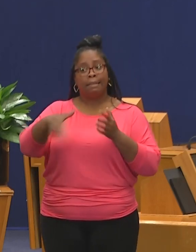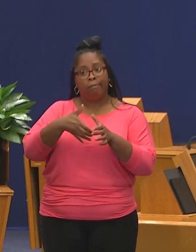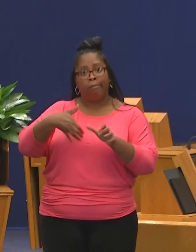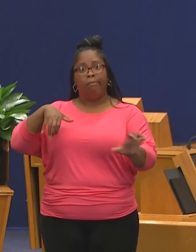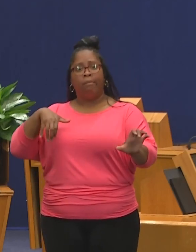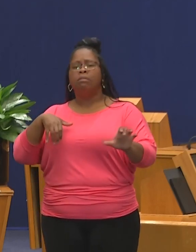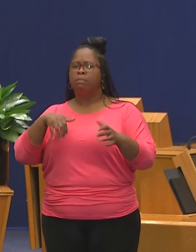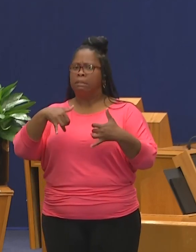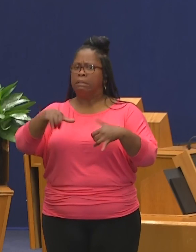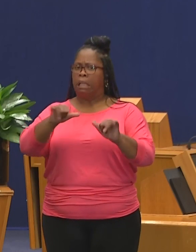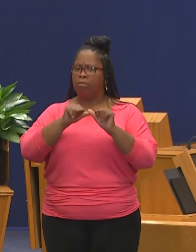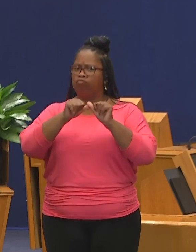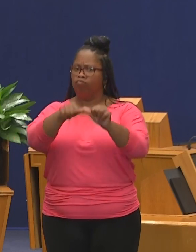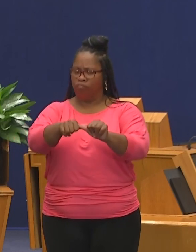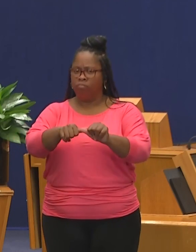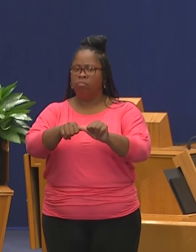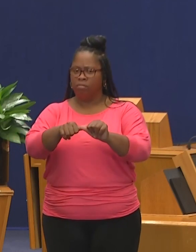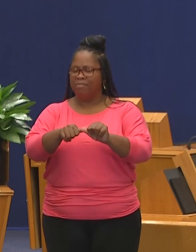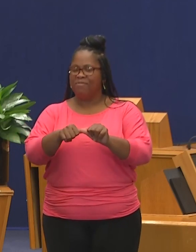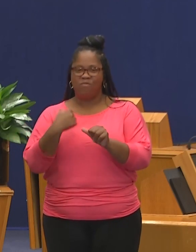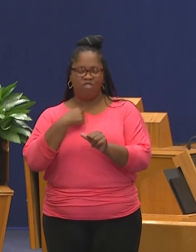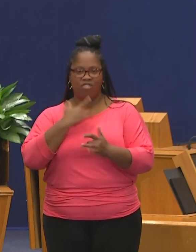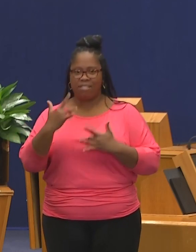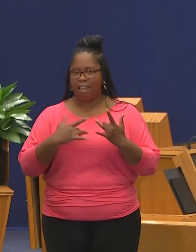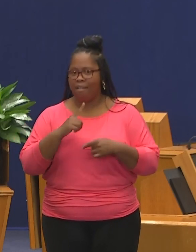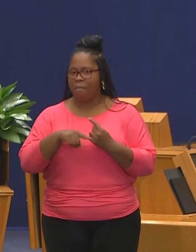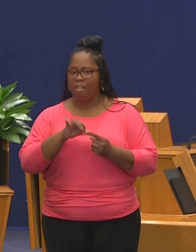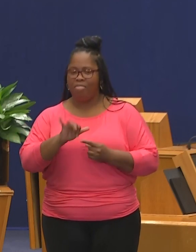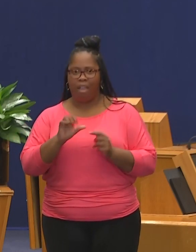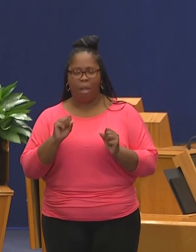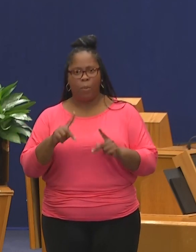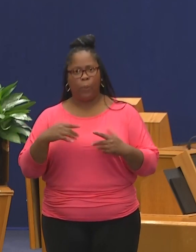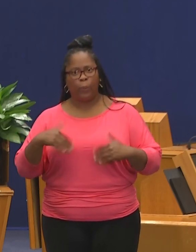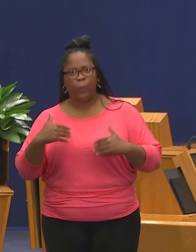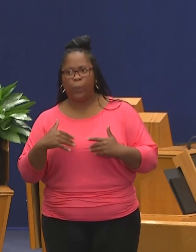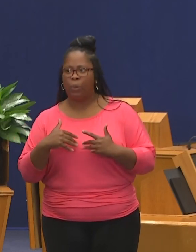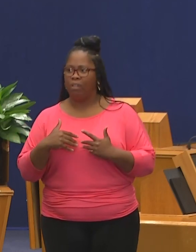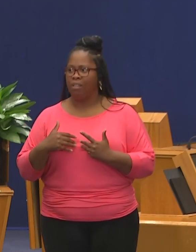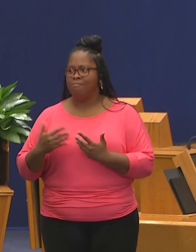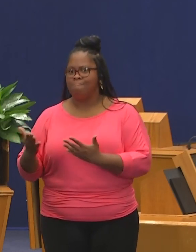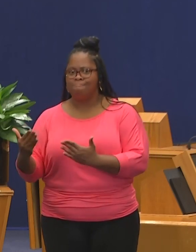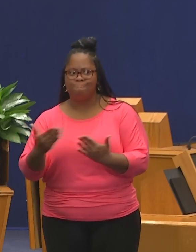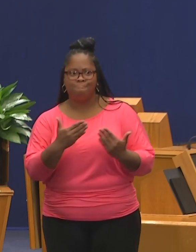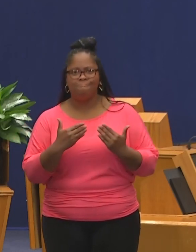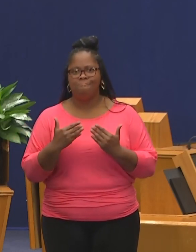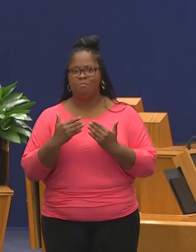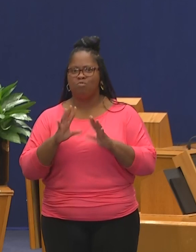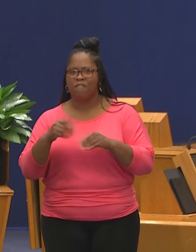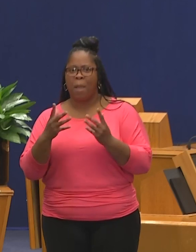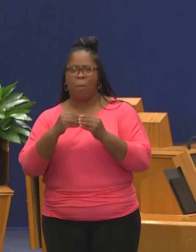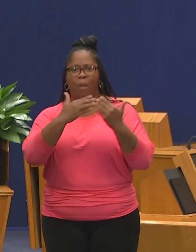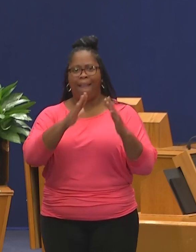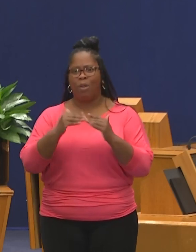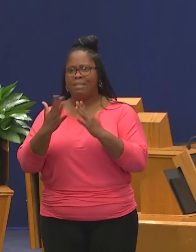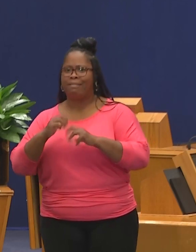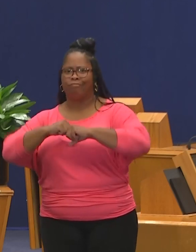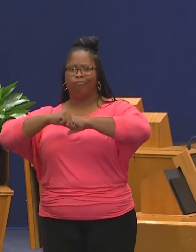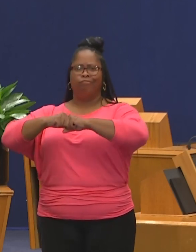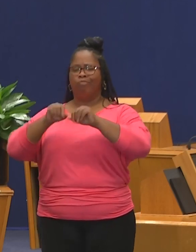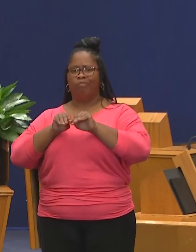AND SOCIAL DISTANCING GUIDANCE IS IN FULL EFFECT. SO WE'RE VERY EXCITED ABOUT THIS OPPORTUNITY TO BRING FOLKS